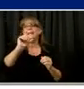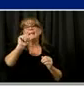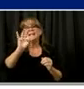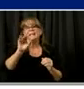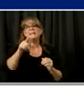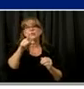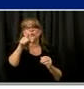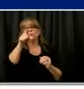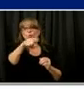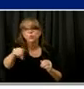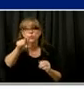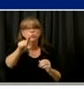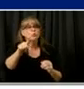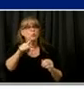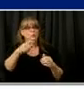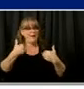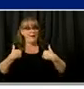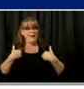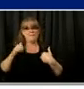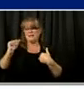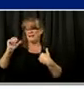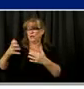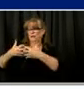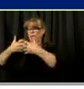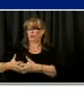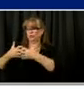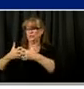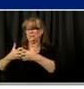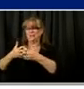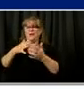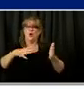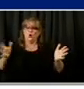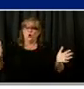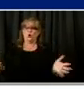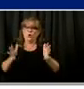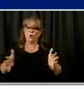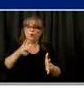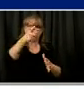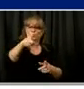setting to avoid bringing more polluted air into your home the air pollution control